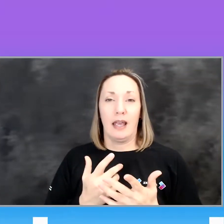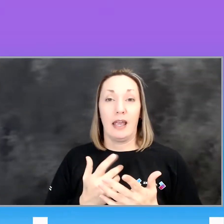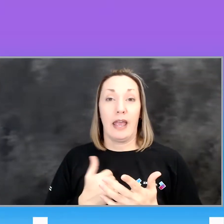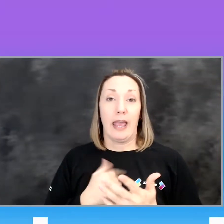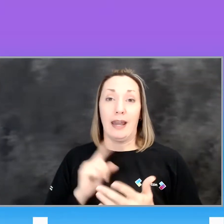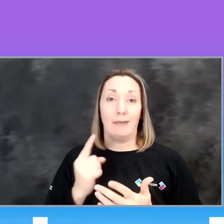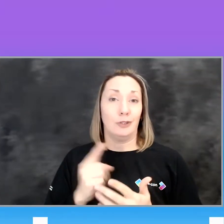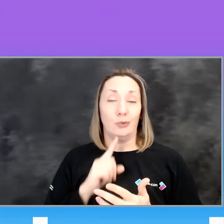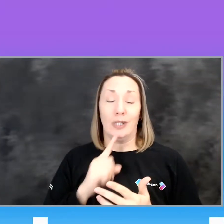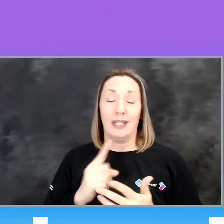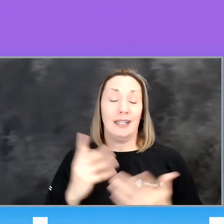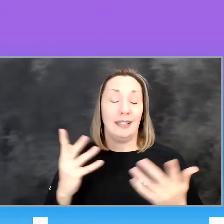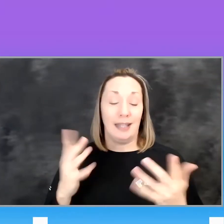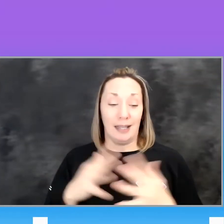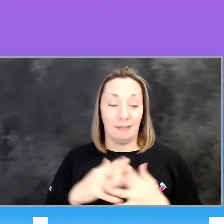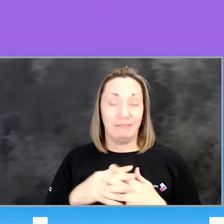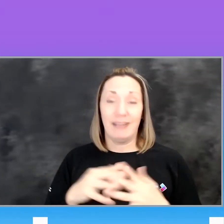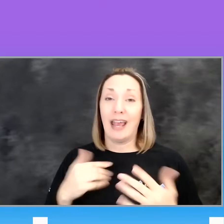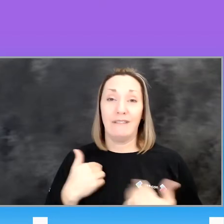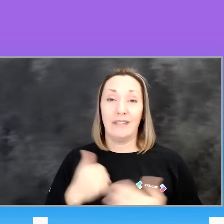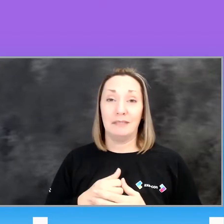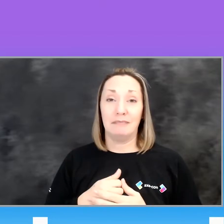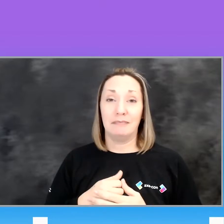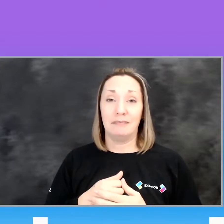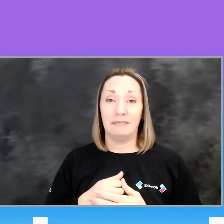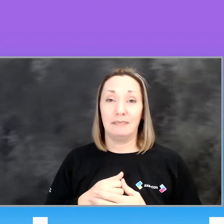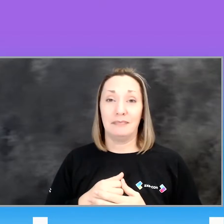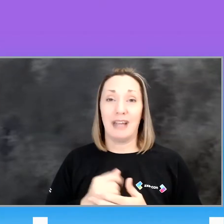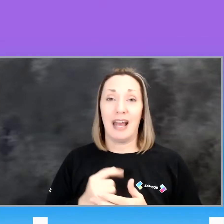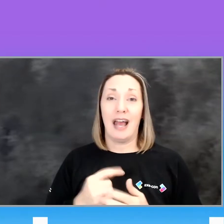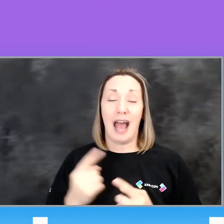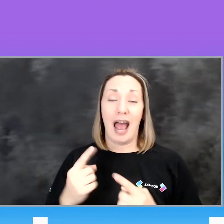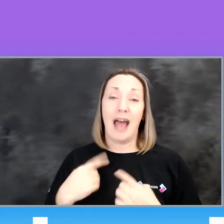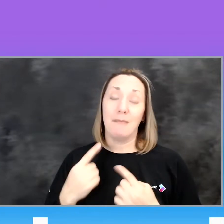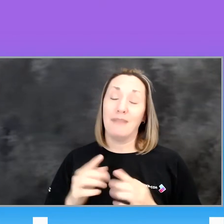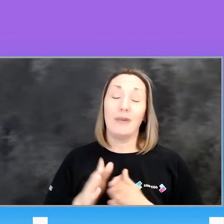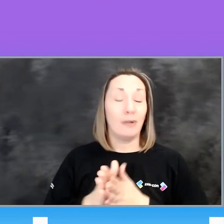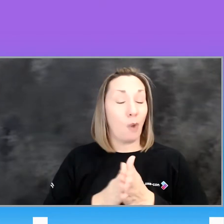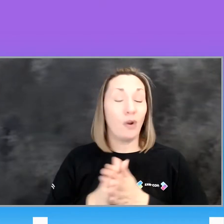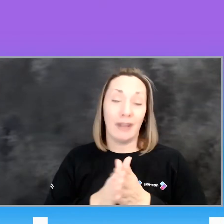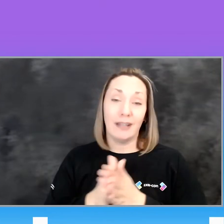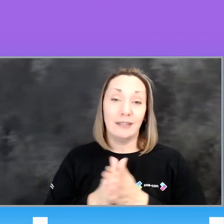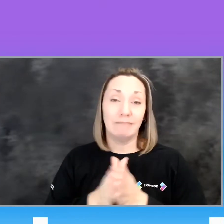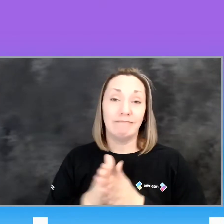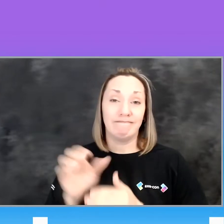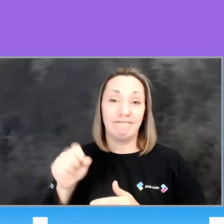just really, you know, I have a I've certainly been very